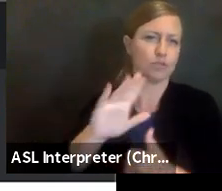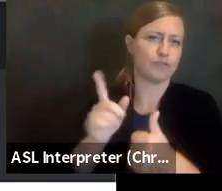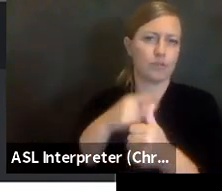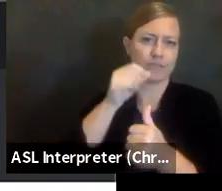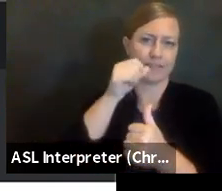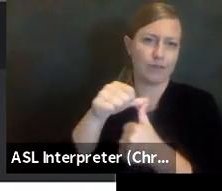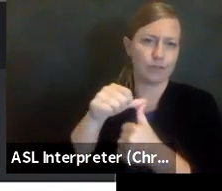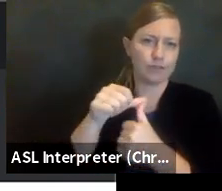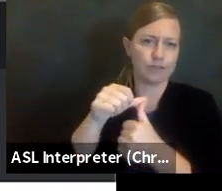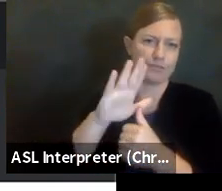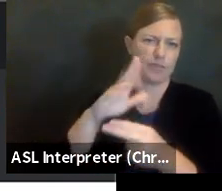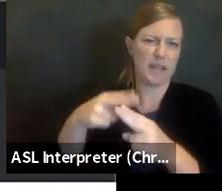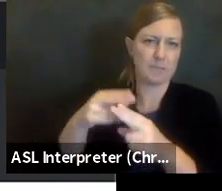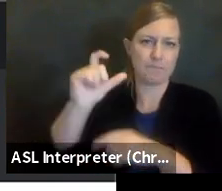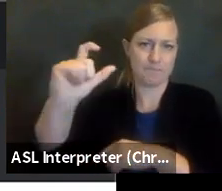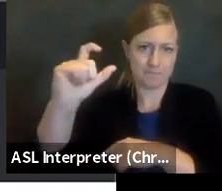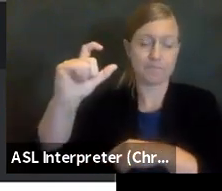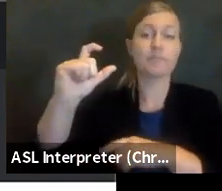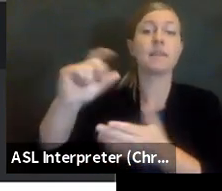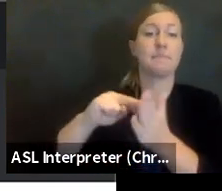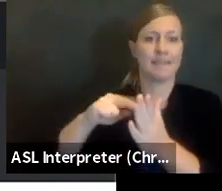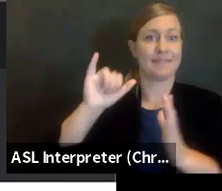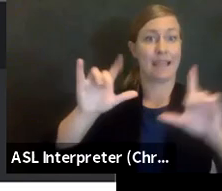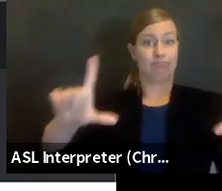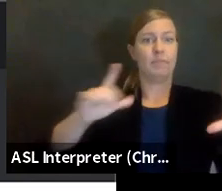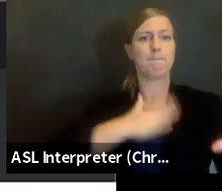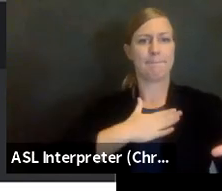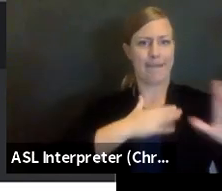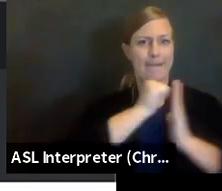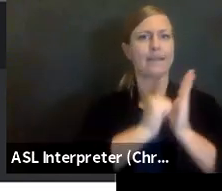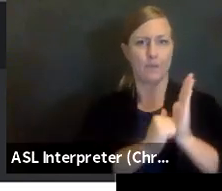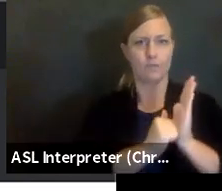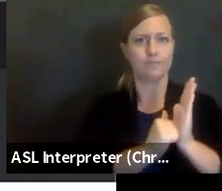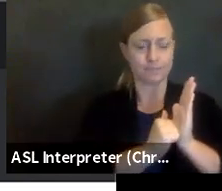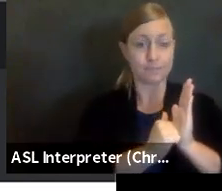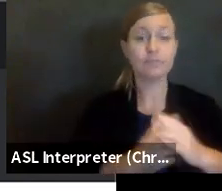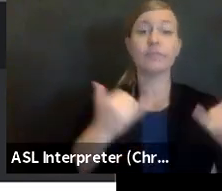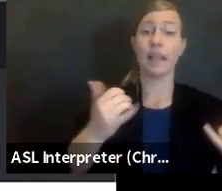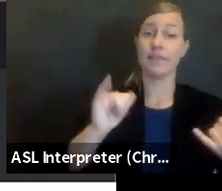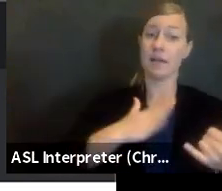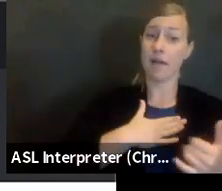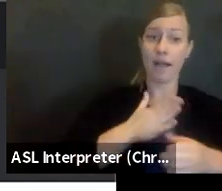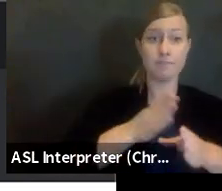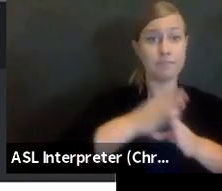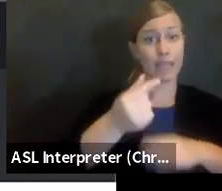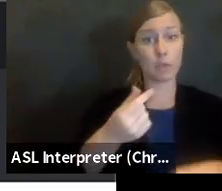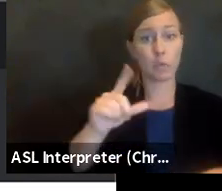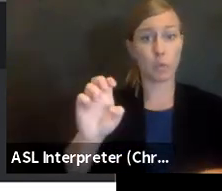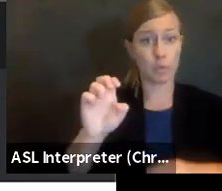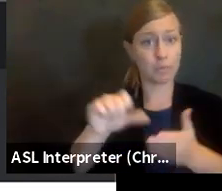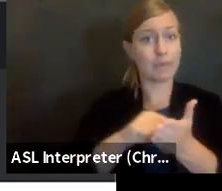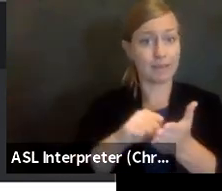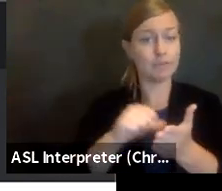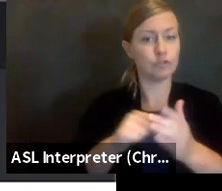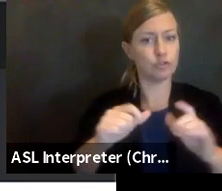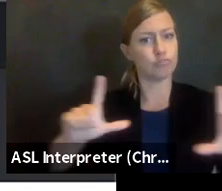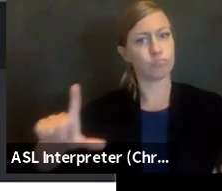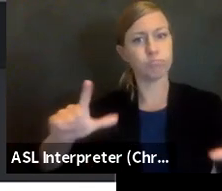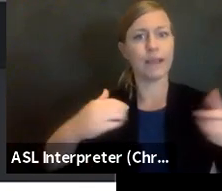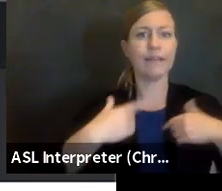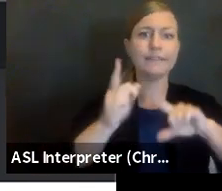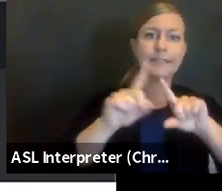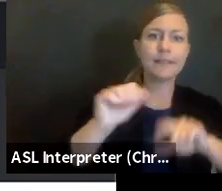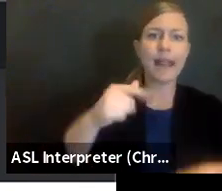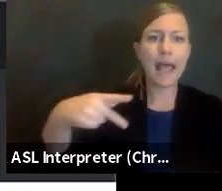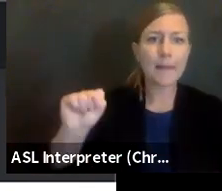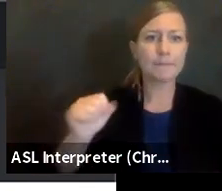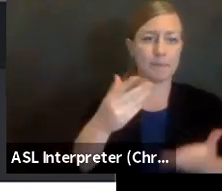ESD 112 - Katherine Livick: And now I'm on the main Google page and I can access a lot of different Google Apps from here and you might have experienced with Google Docs or Sheets, or slides.